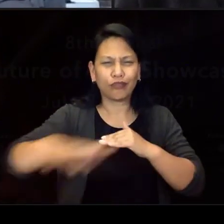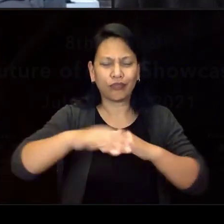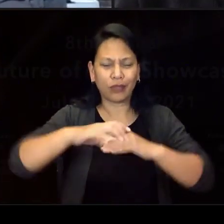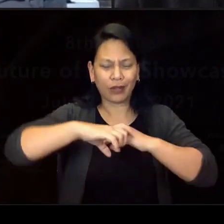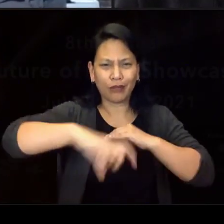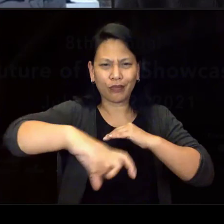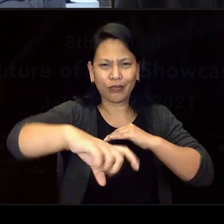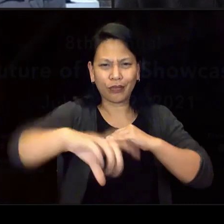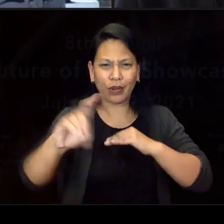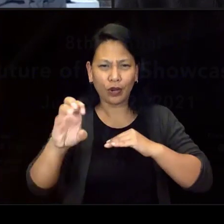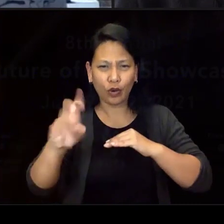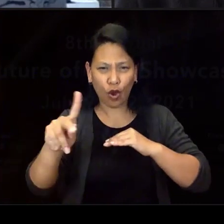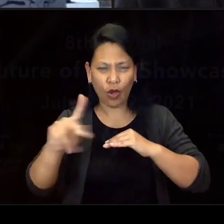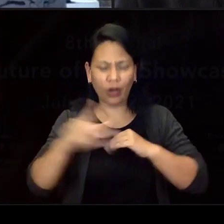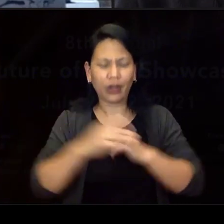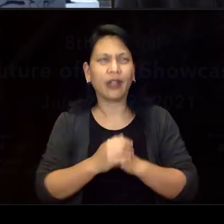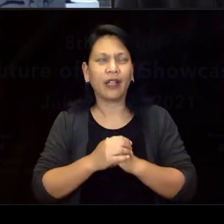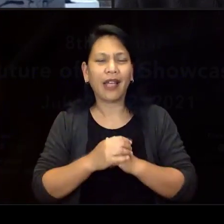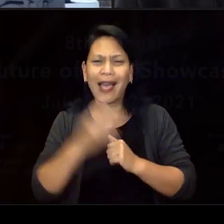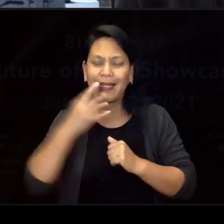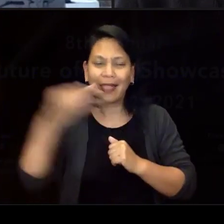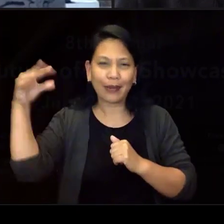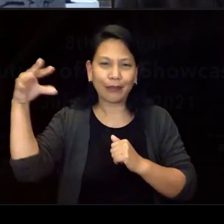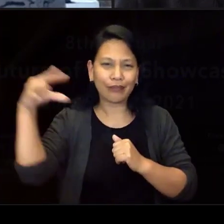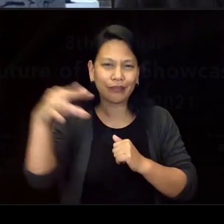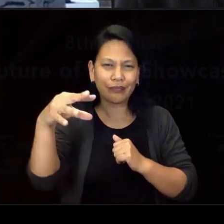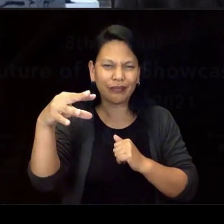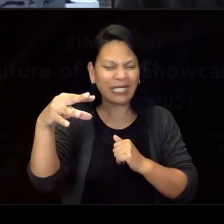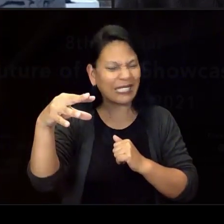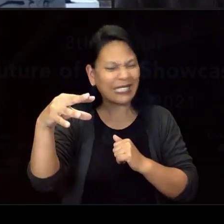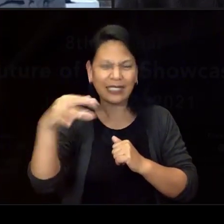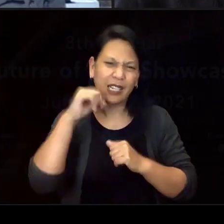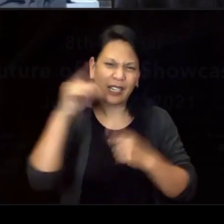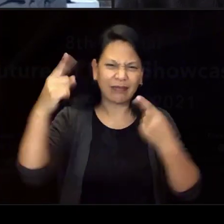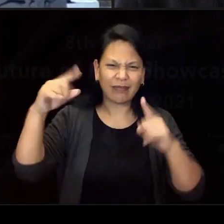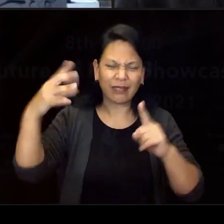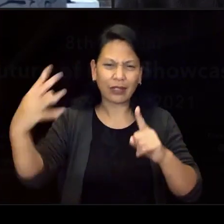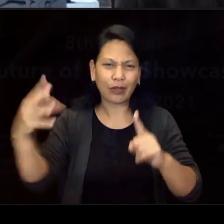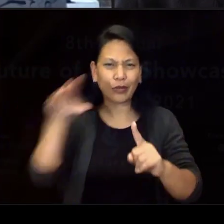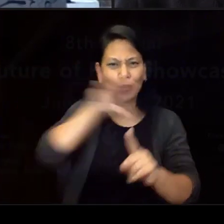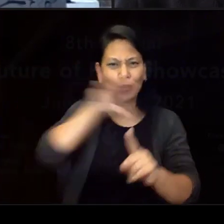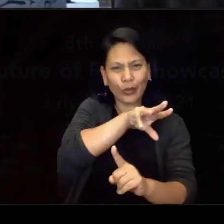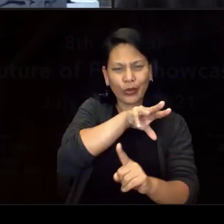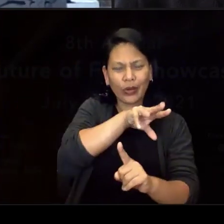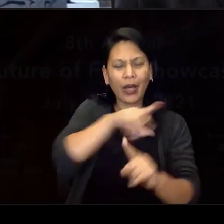the angle, which wasn't working with our actress's rider.